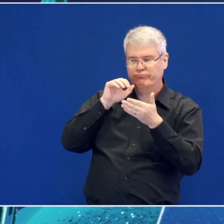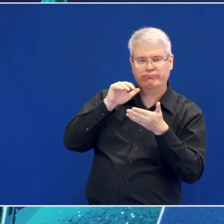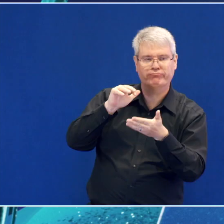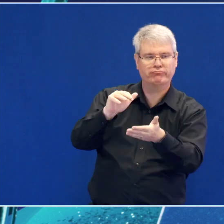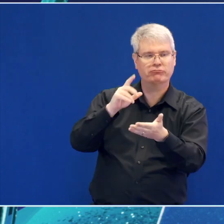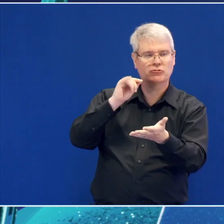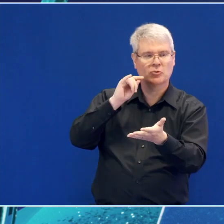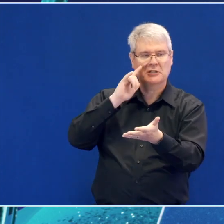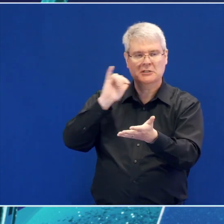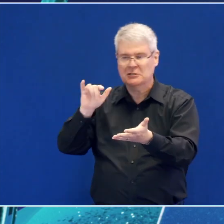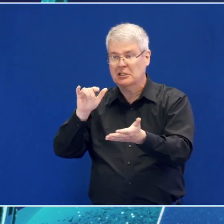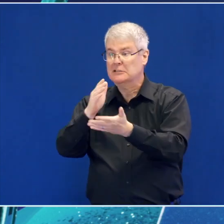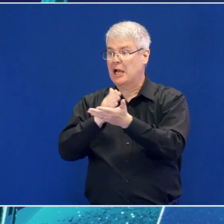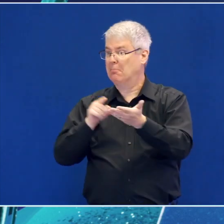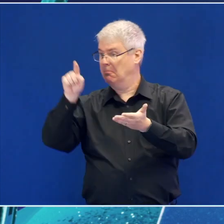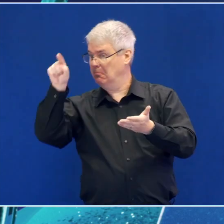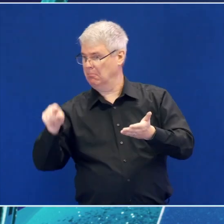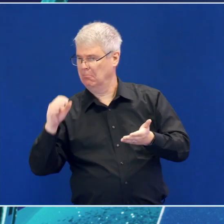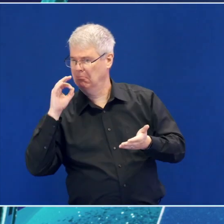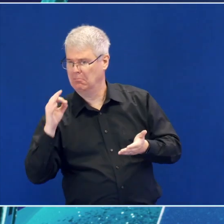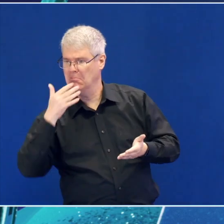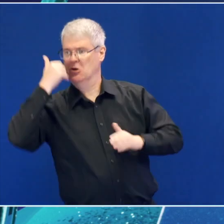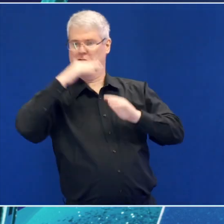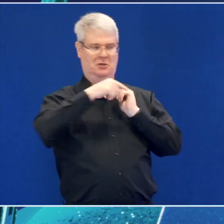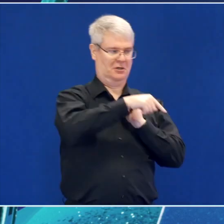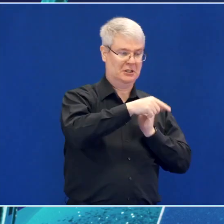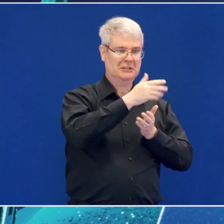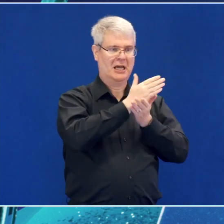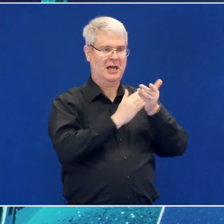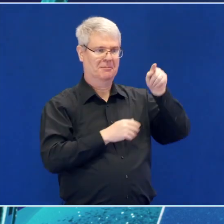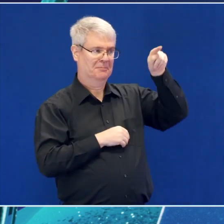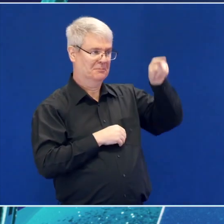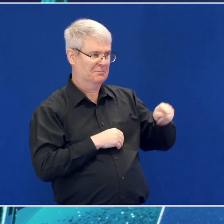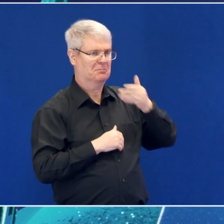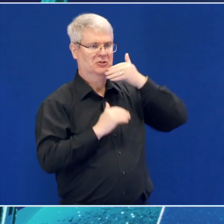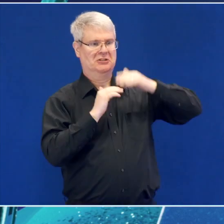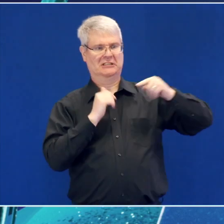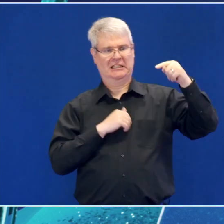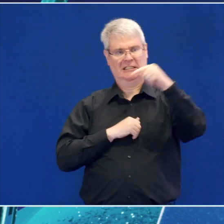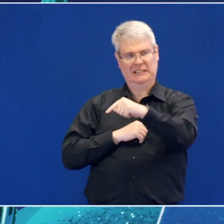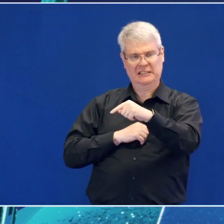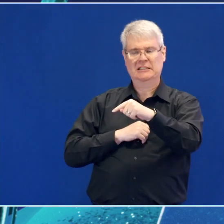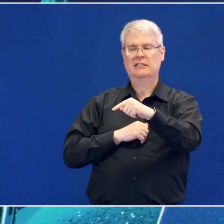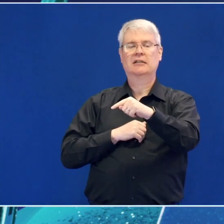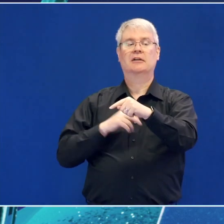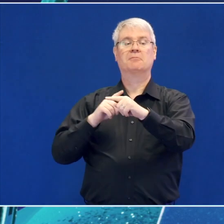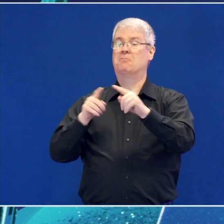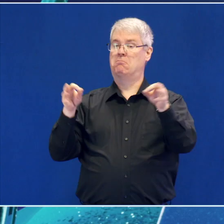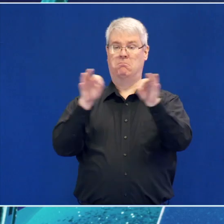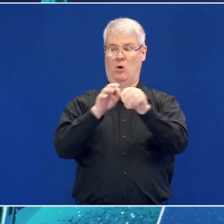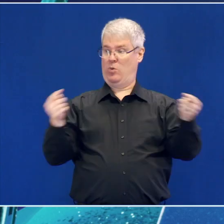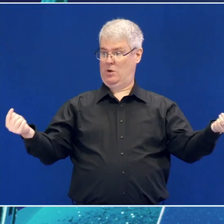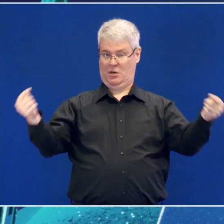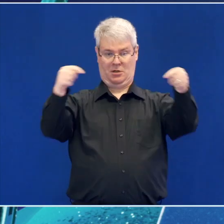If we, for example, take agents and we use them to test the output of other agents and we give them very specific prompts on what to do,